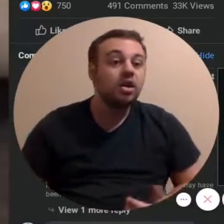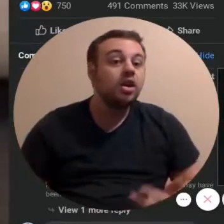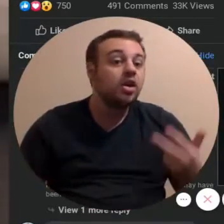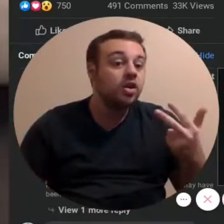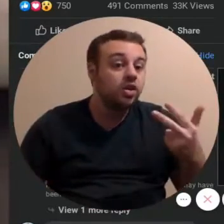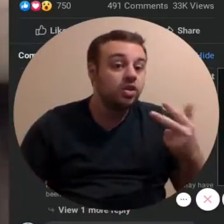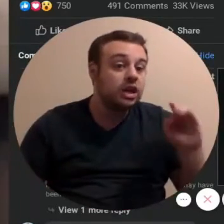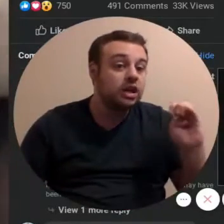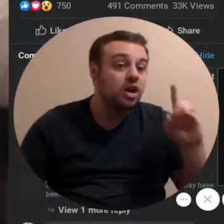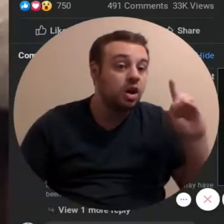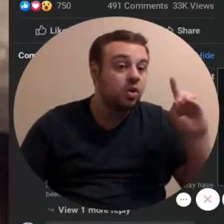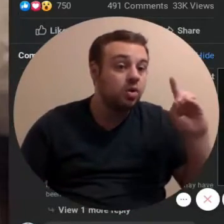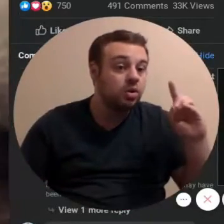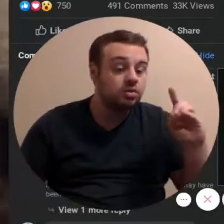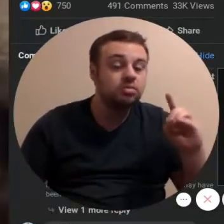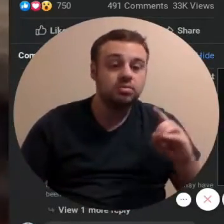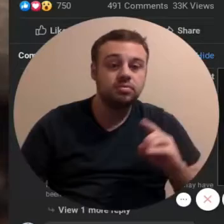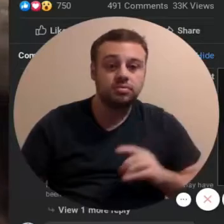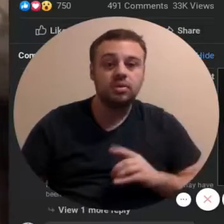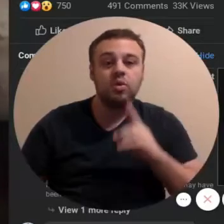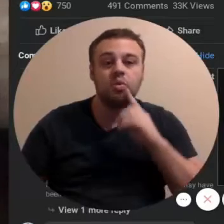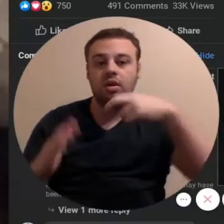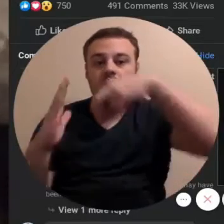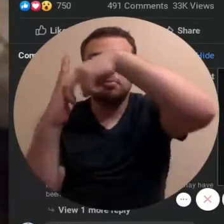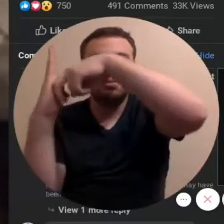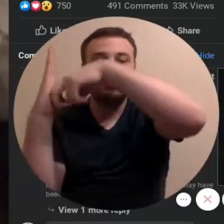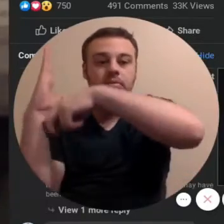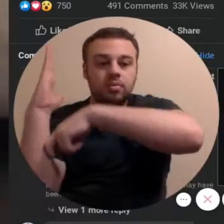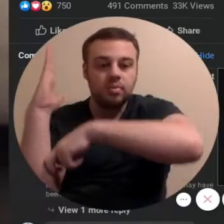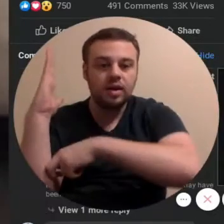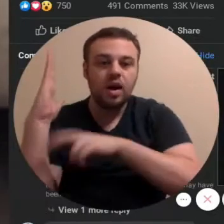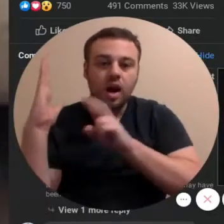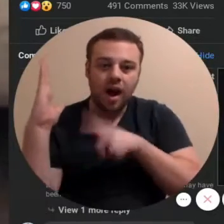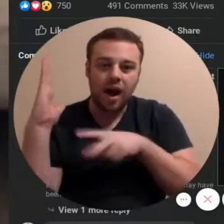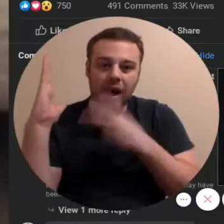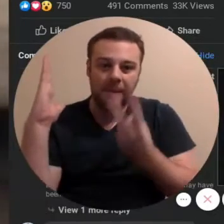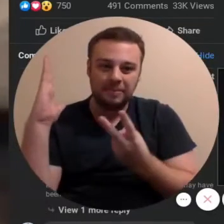Julie: Yeah, that's one of the differences. Erica: Sloths are kind of the perfect quarantine animal.